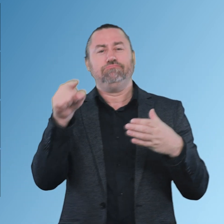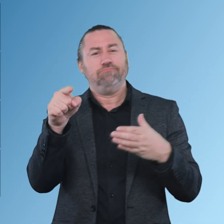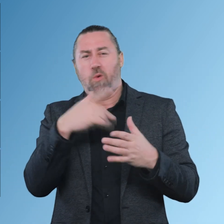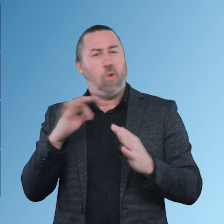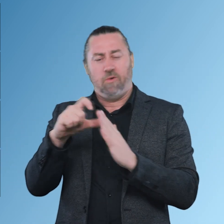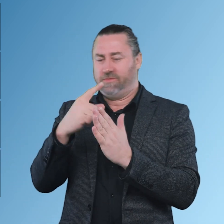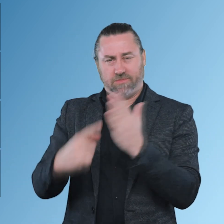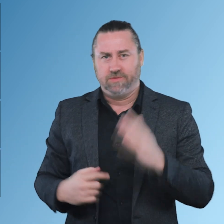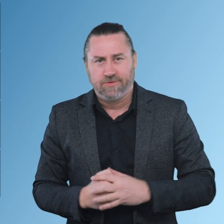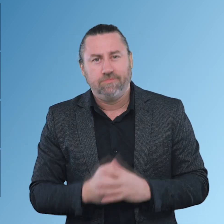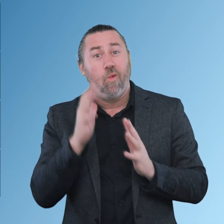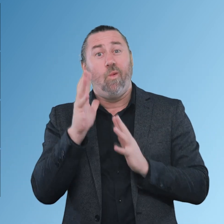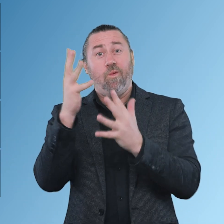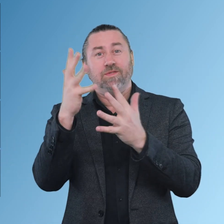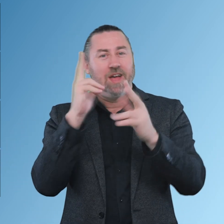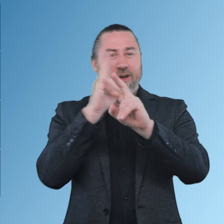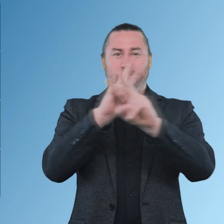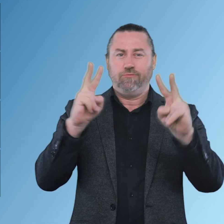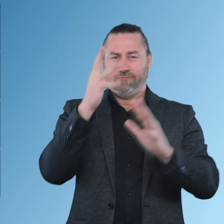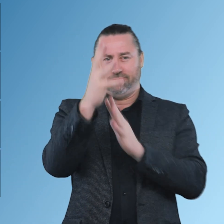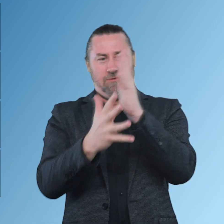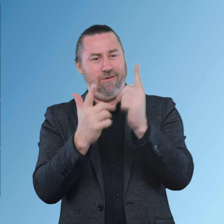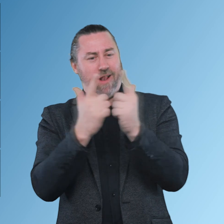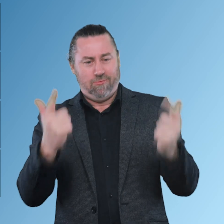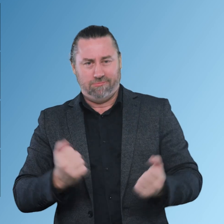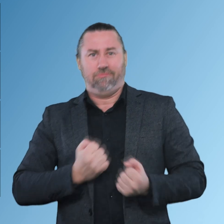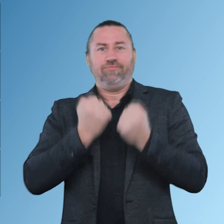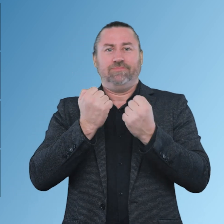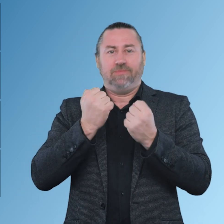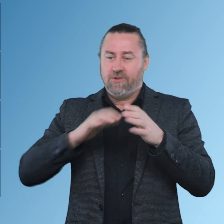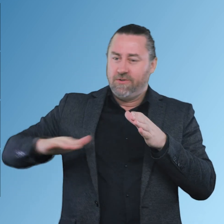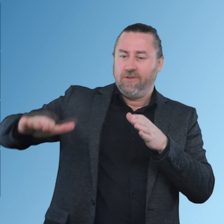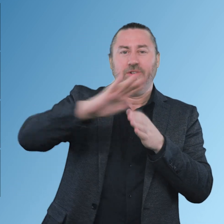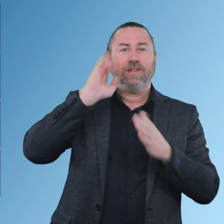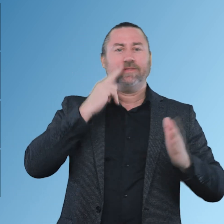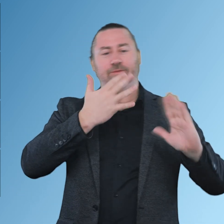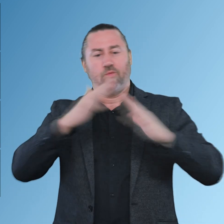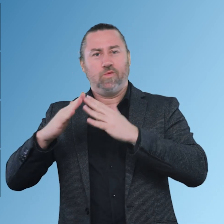Auslan is a visual, signed language that was developed by and for the Australian Deaf community.